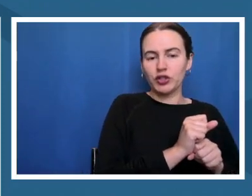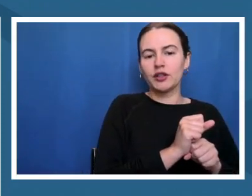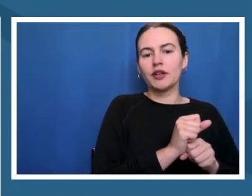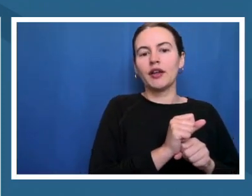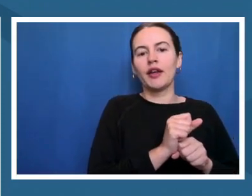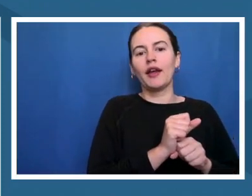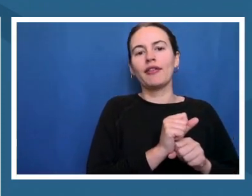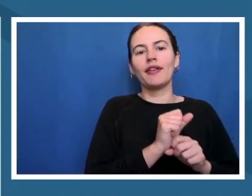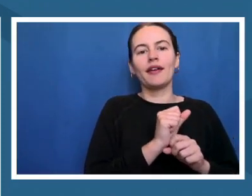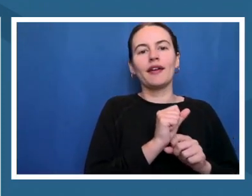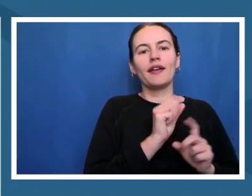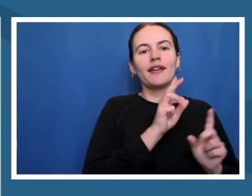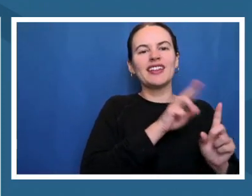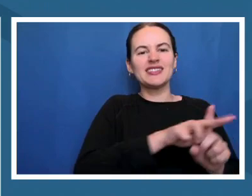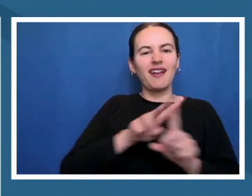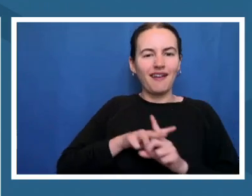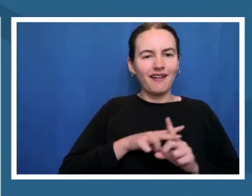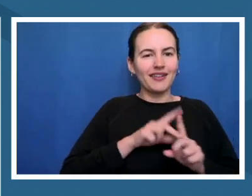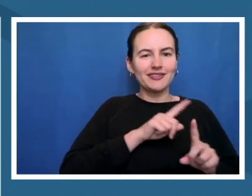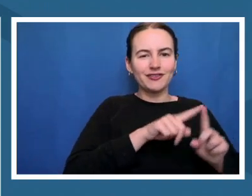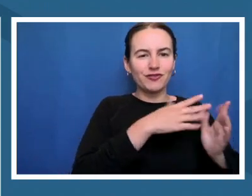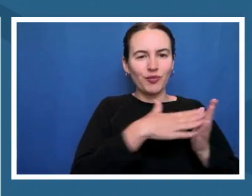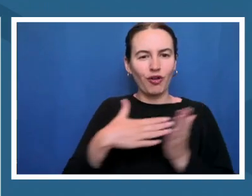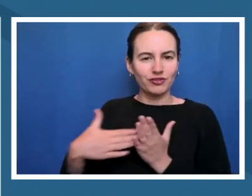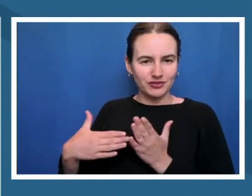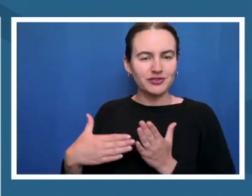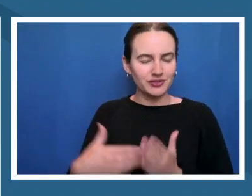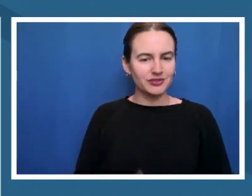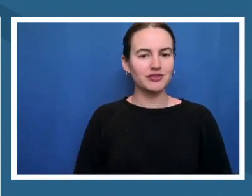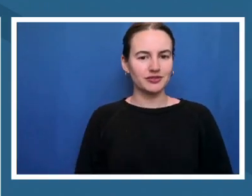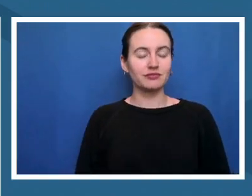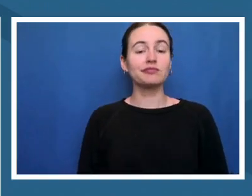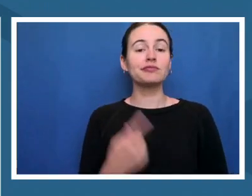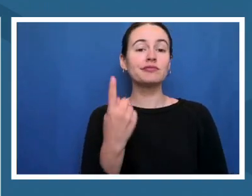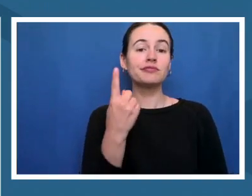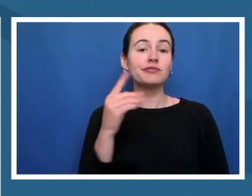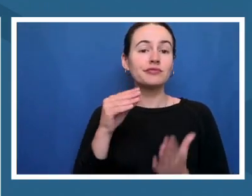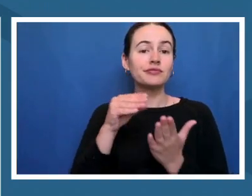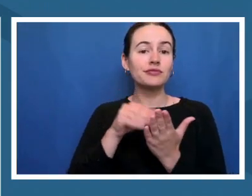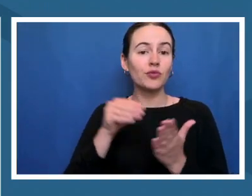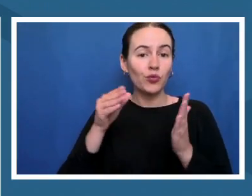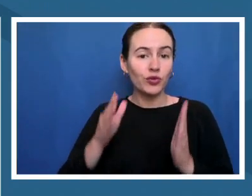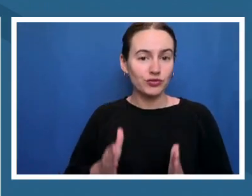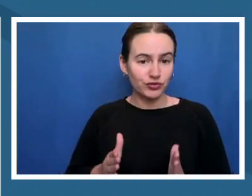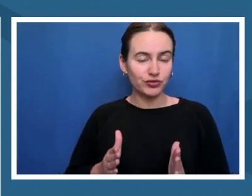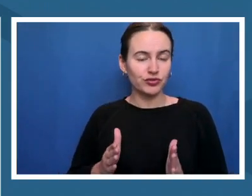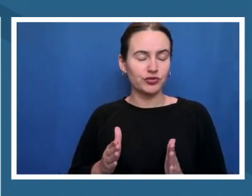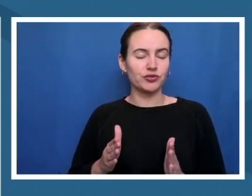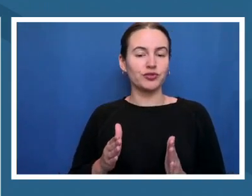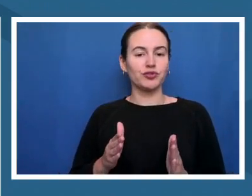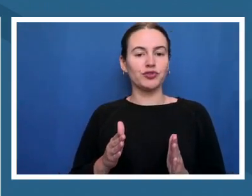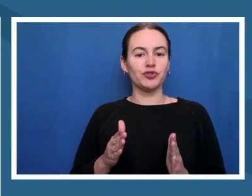maybe it's localities we we had one student